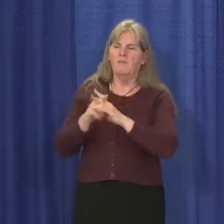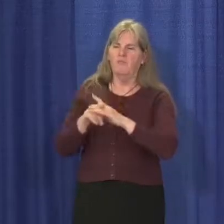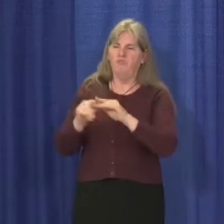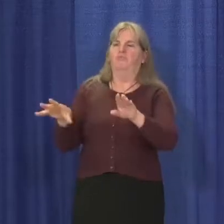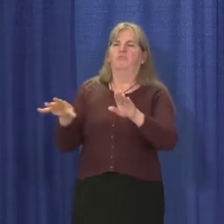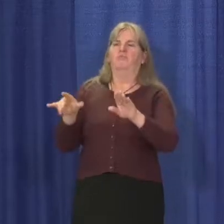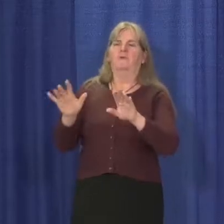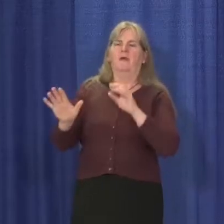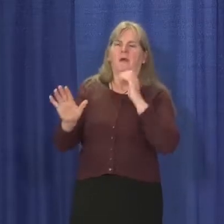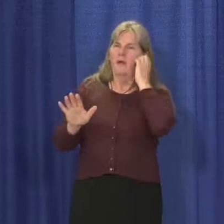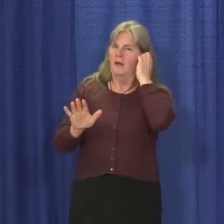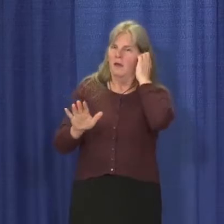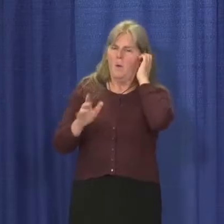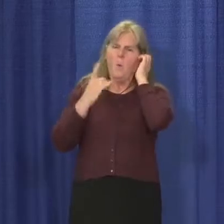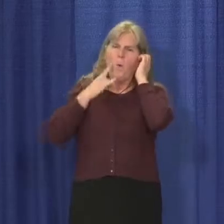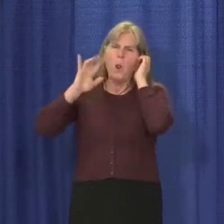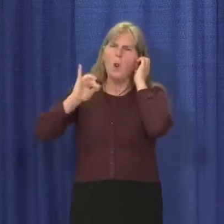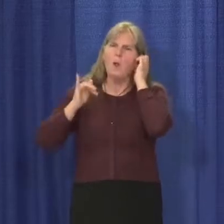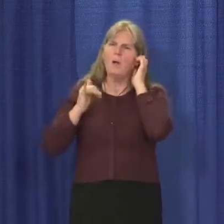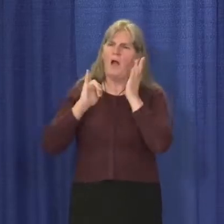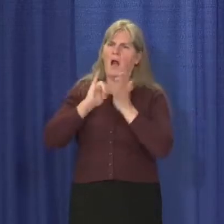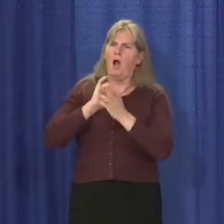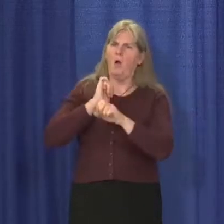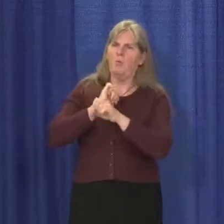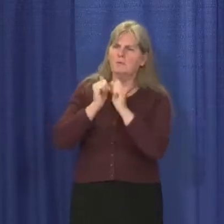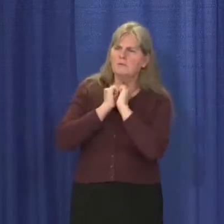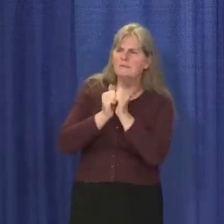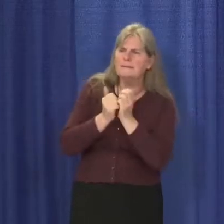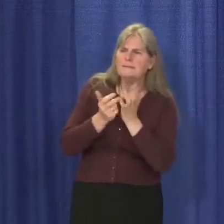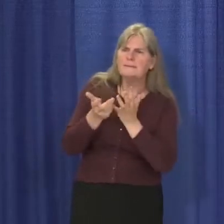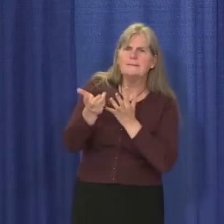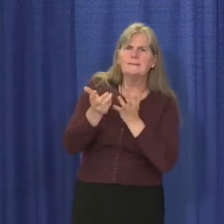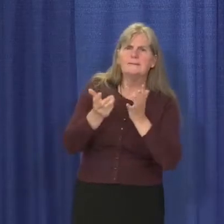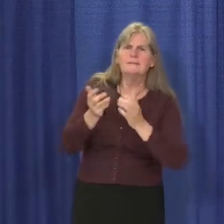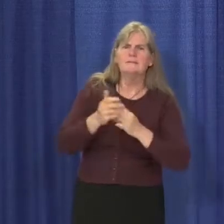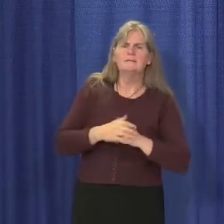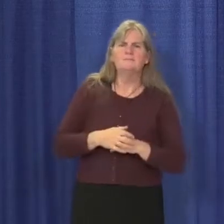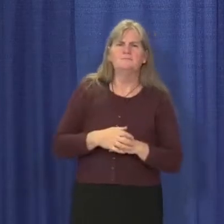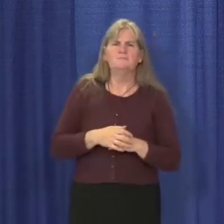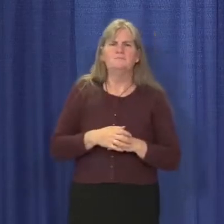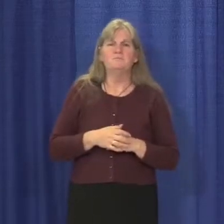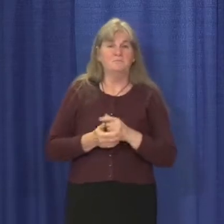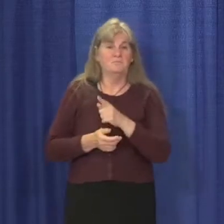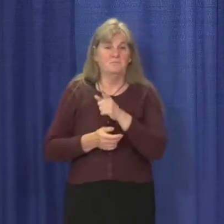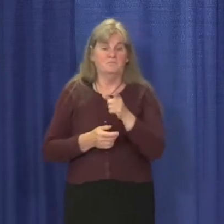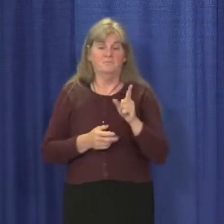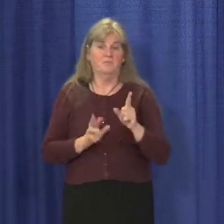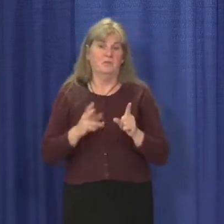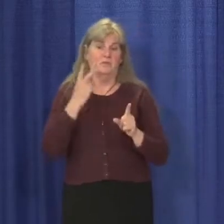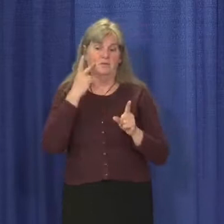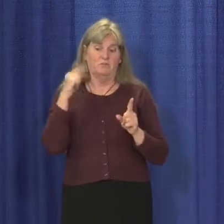transmission. How do we work together. I think you have seen through